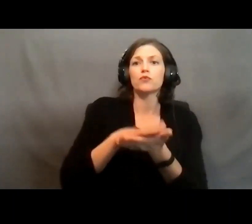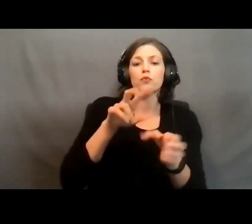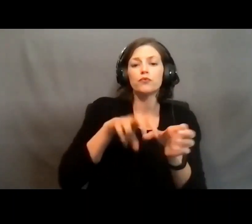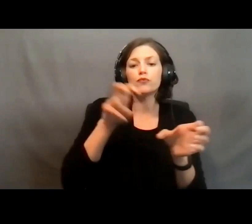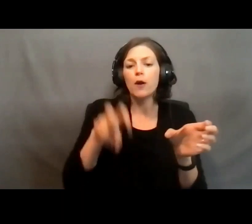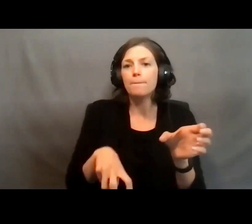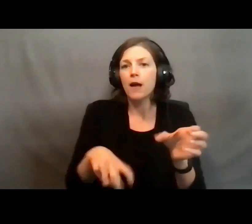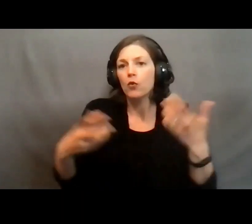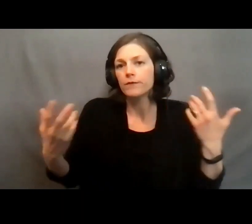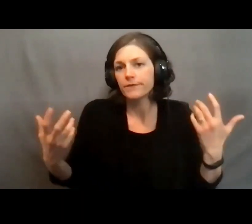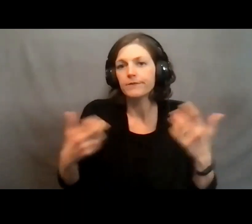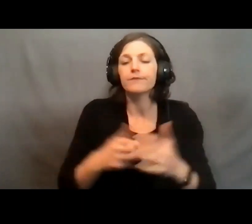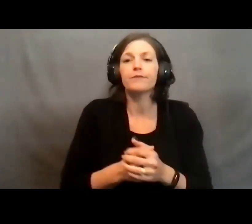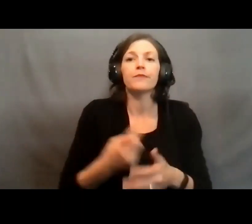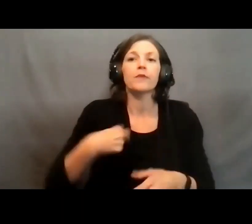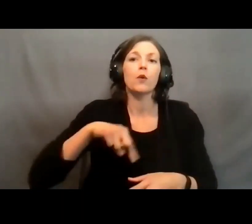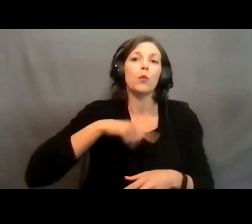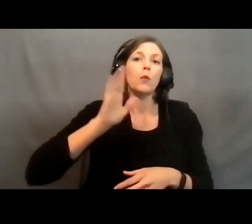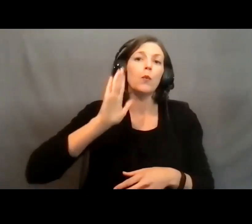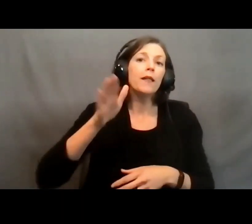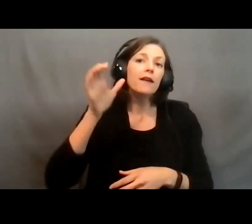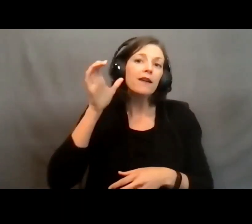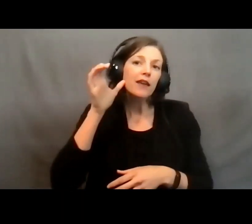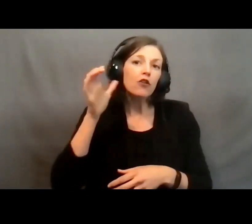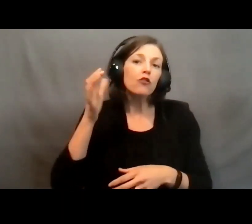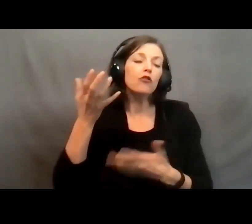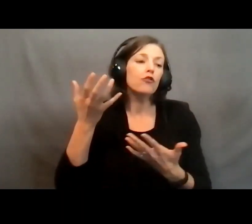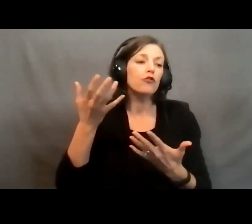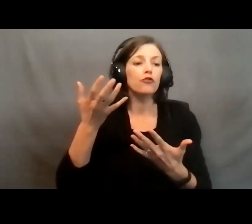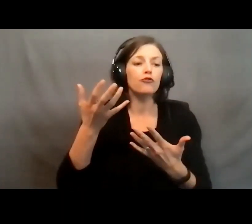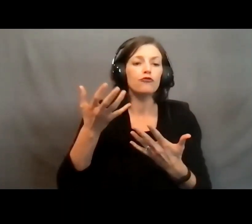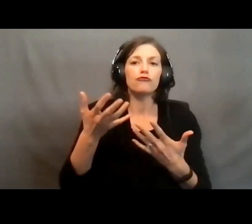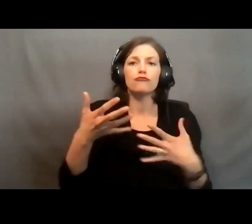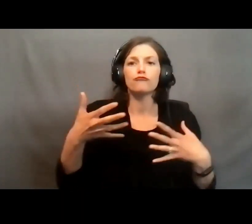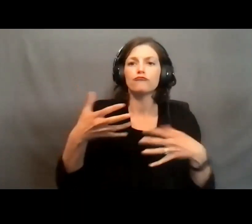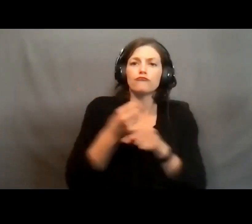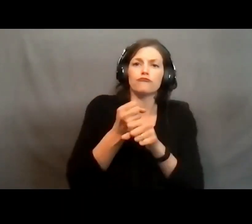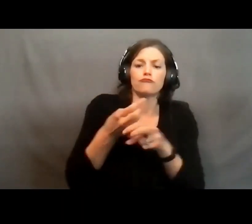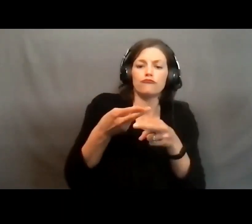13:39:44 . We will be hearing 13:39:49 a kind of brief kind of capturing